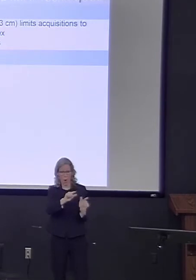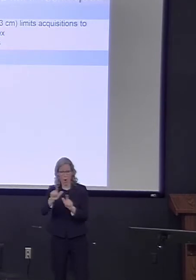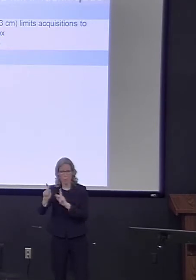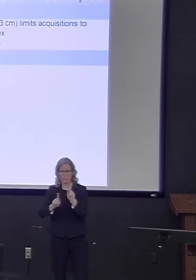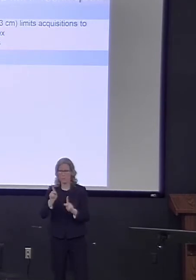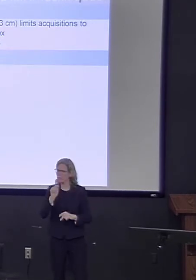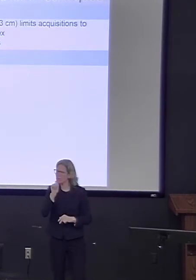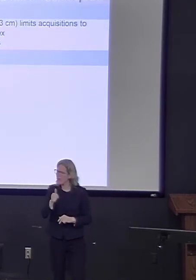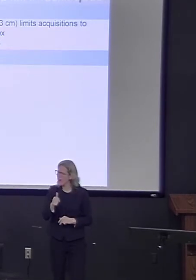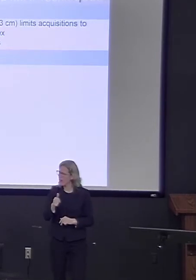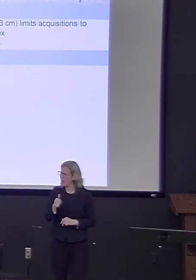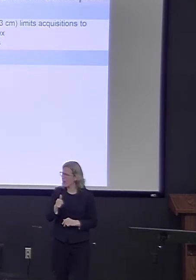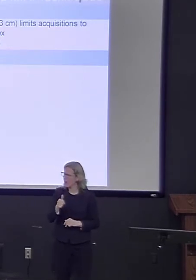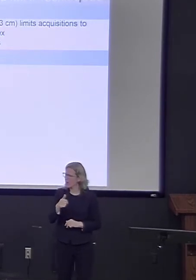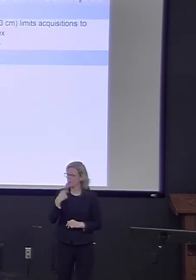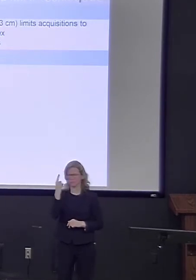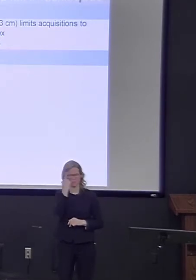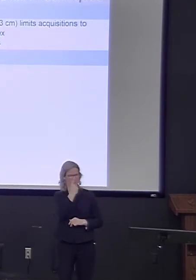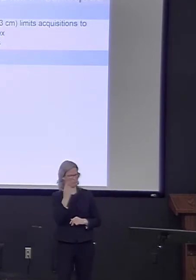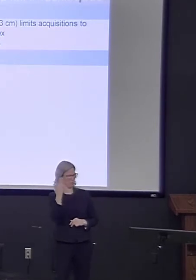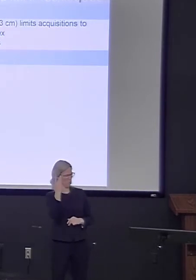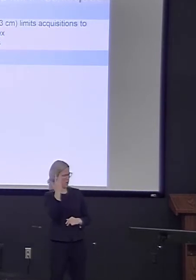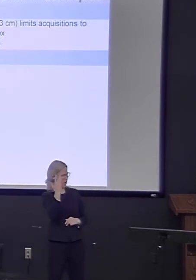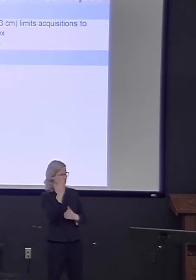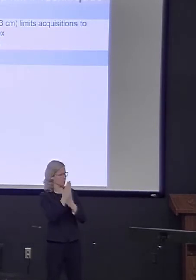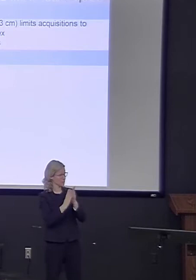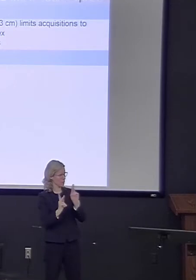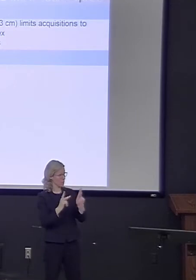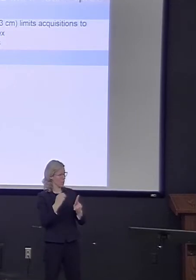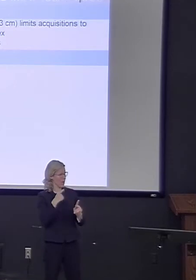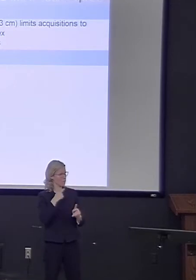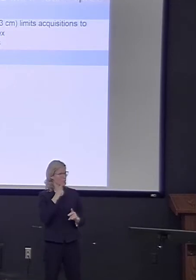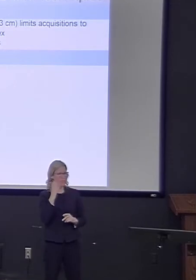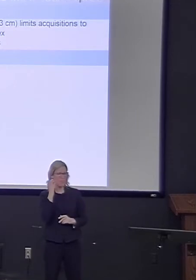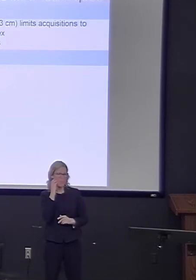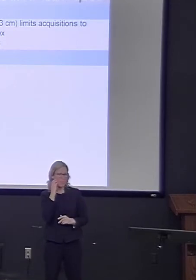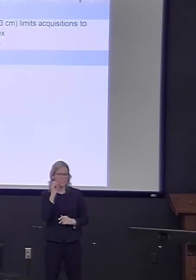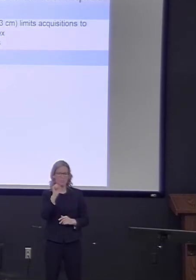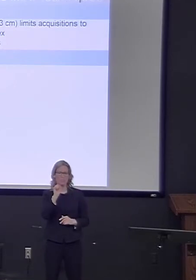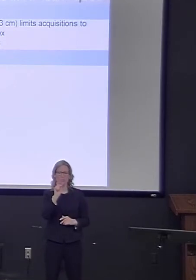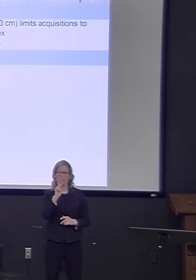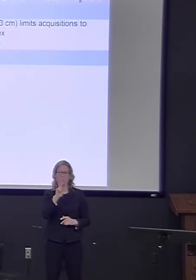is that people with very thick skulls oftentimes give us a weak signal.